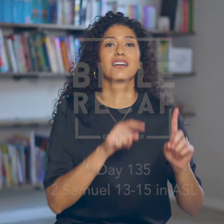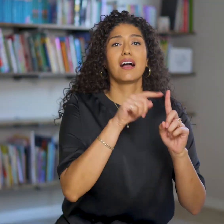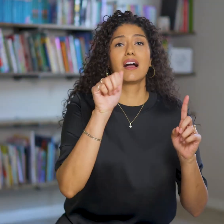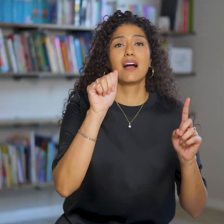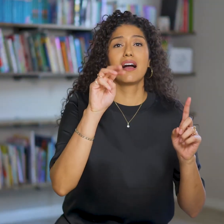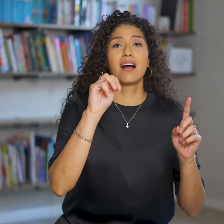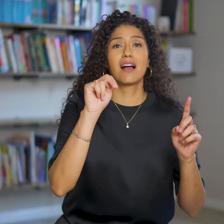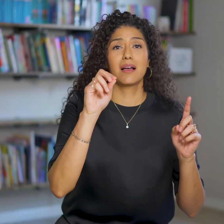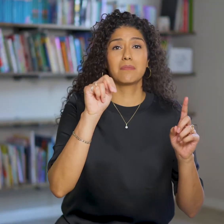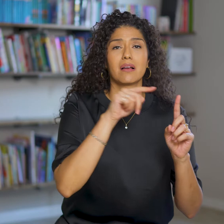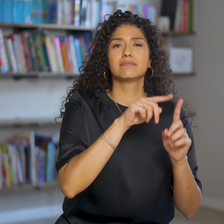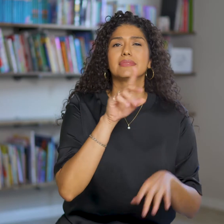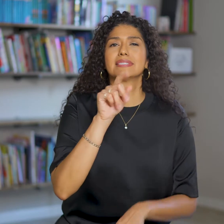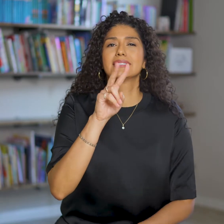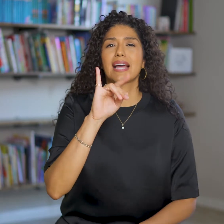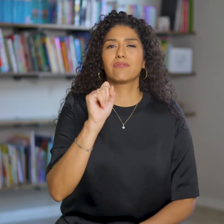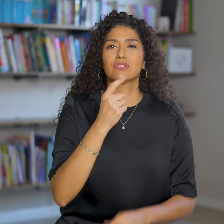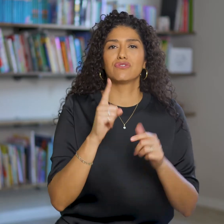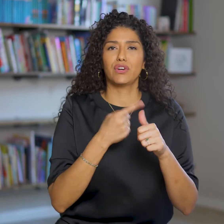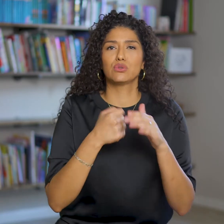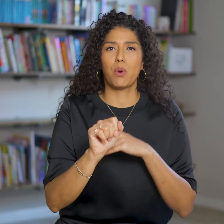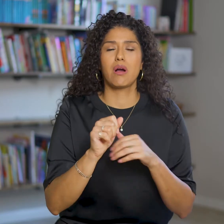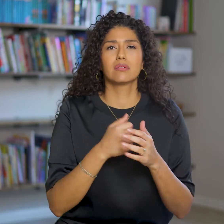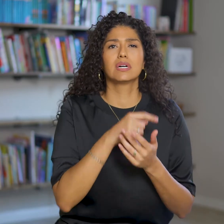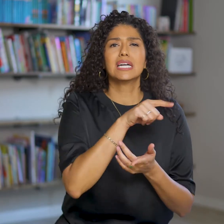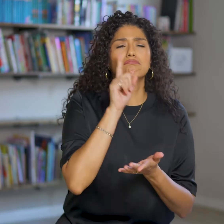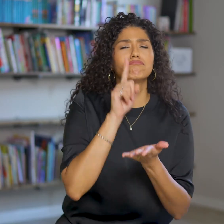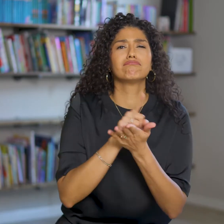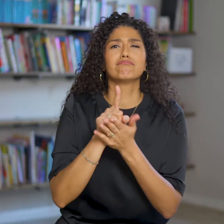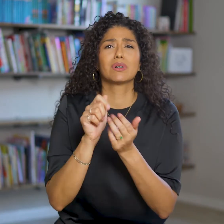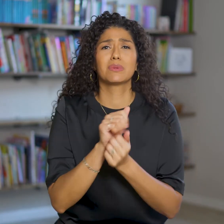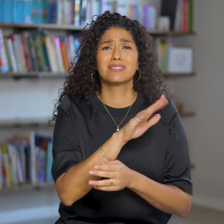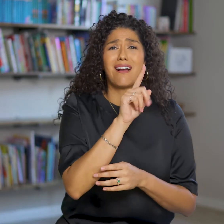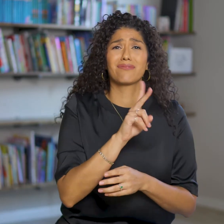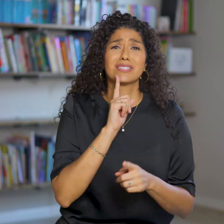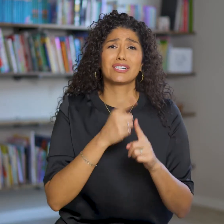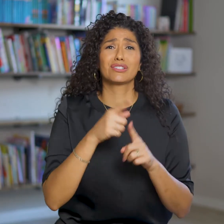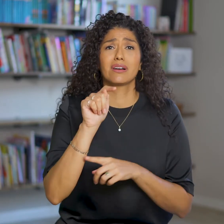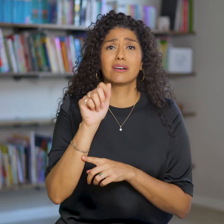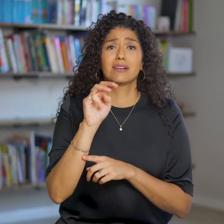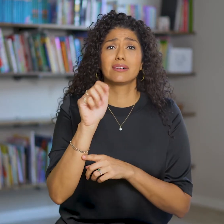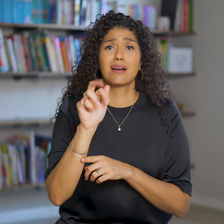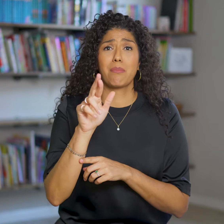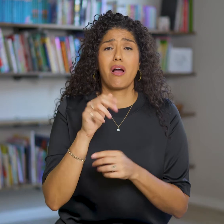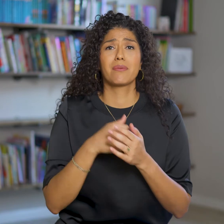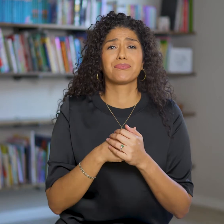Amnon, David’s firstborn, falls in love with his half-sister Tamar.